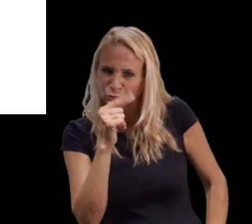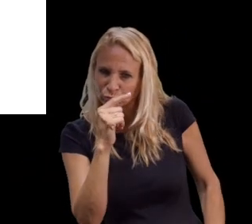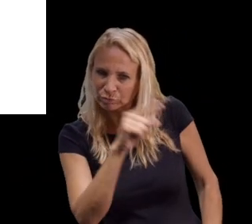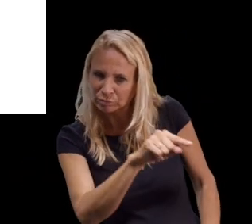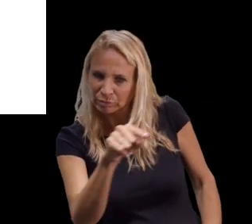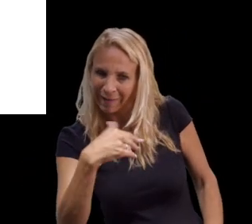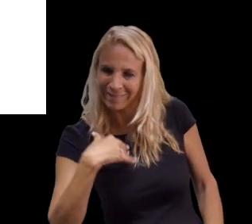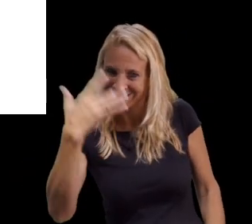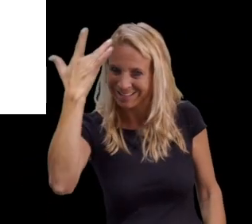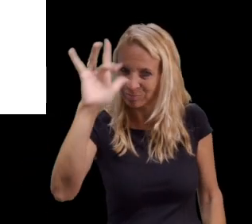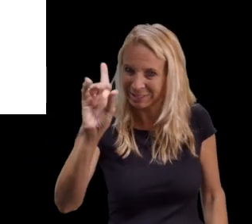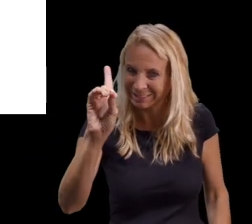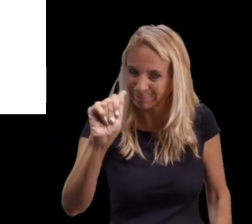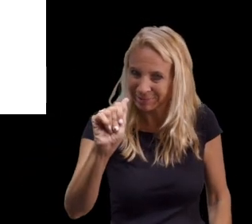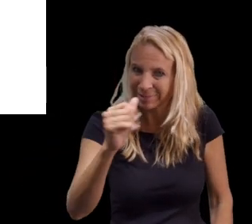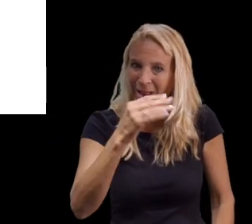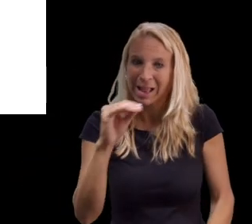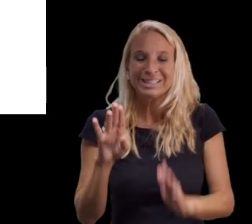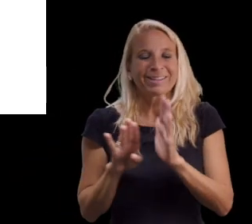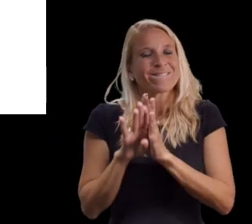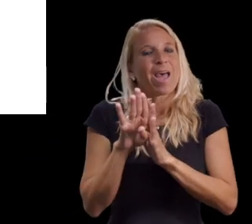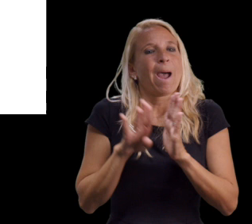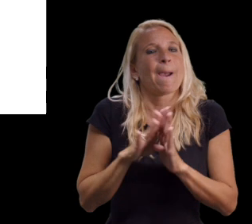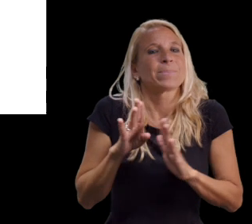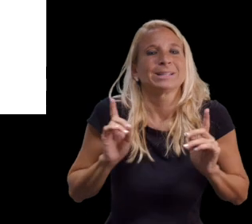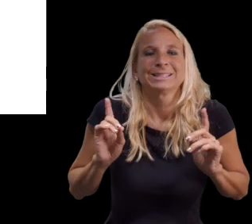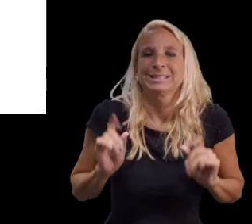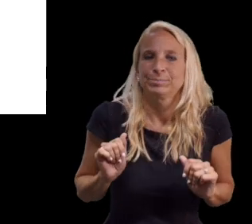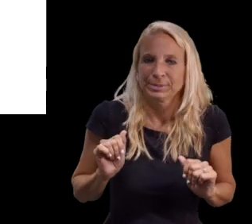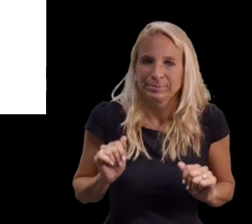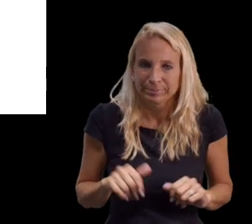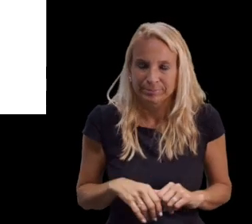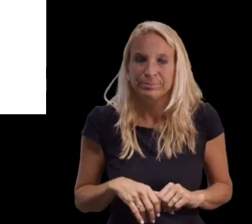with intellectual disabilities and developmental disabilities.